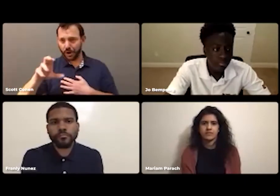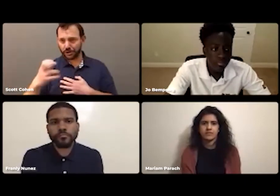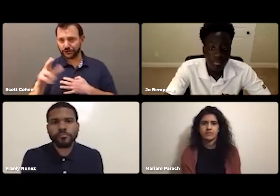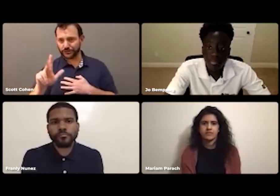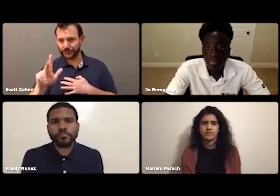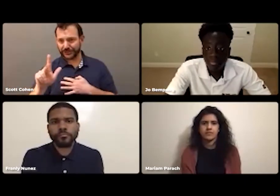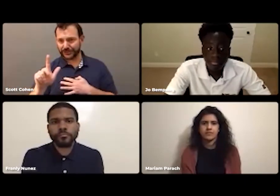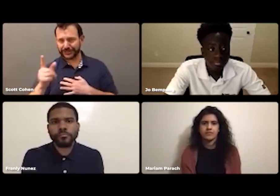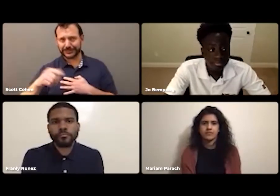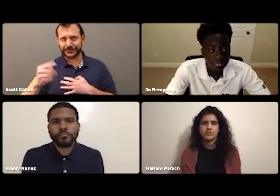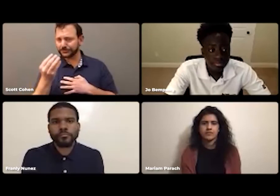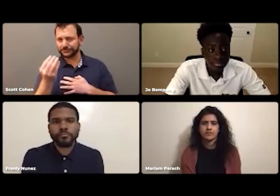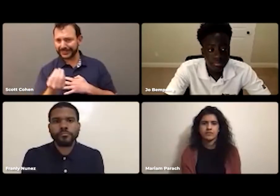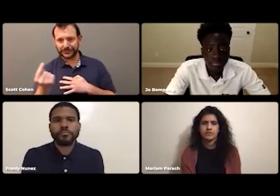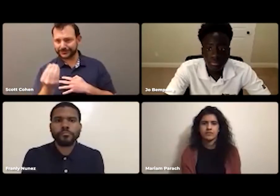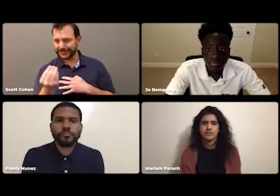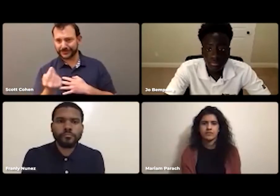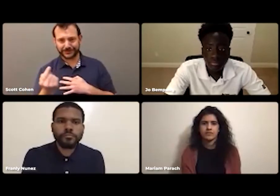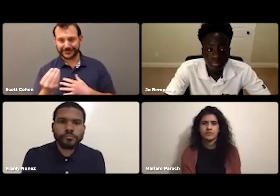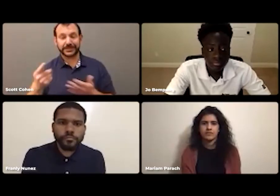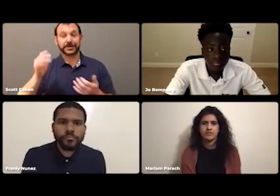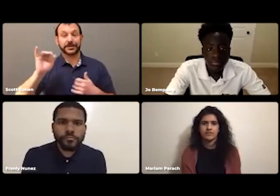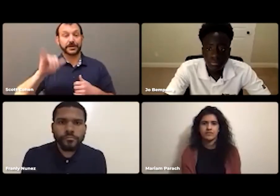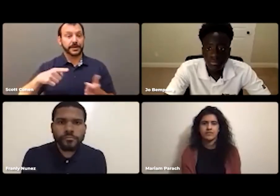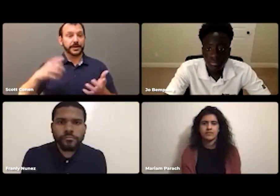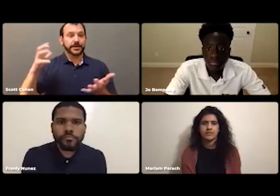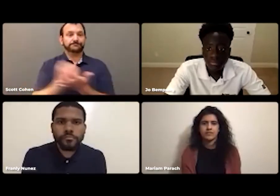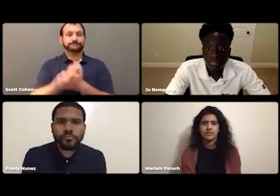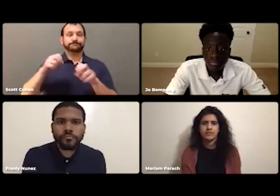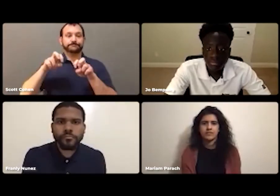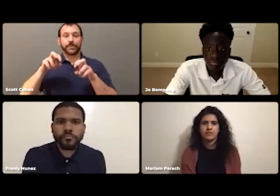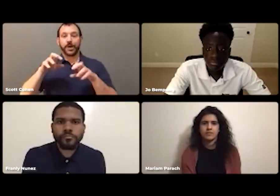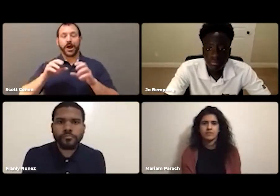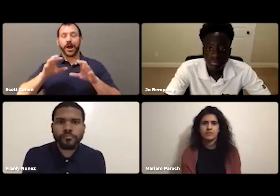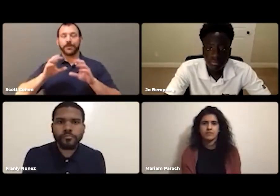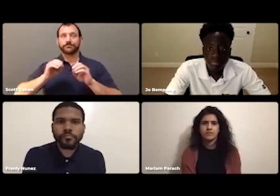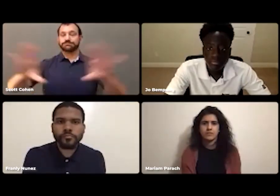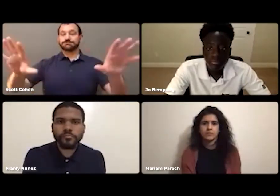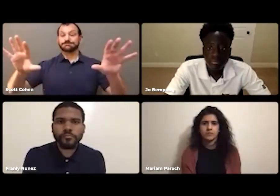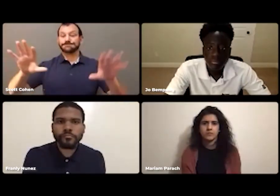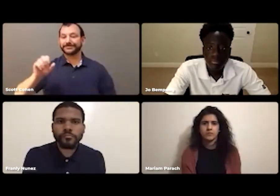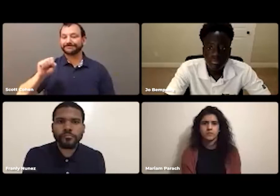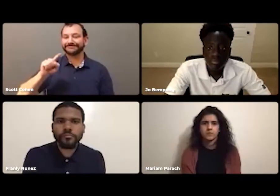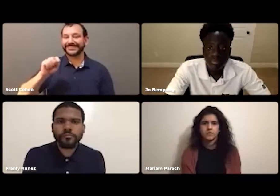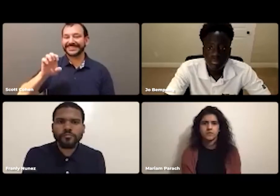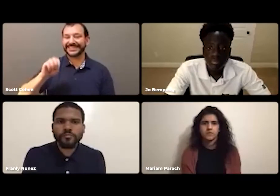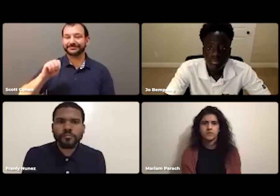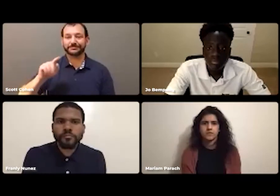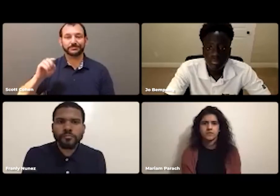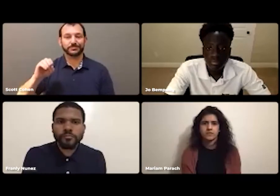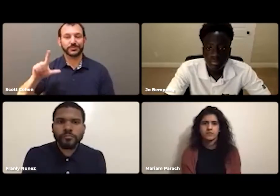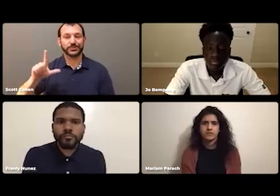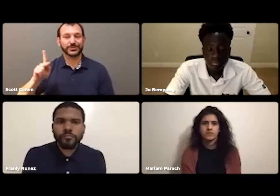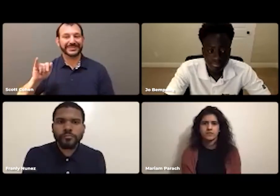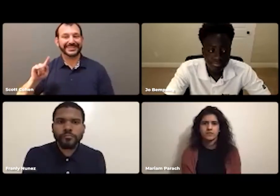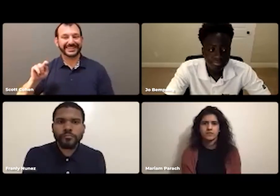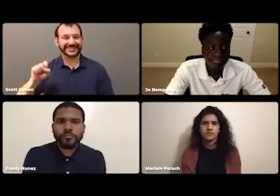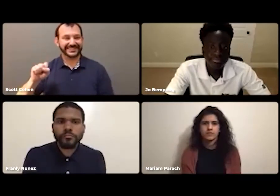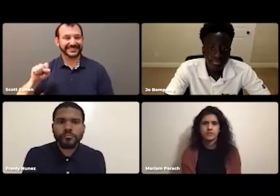Now, next week, March 23 -- I don't remember if it's Monday or Tuesday -- we'll share our